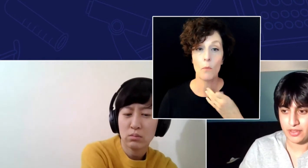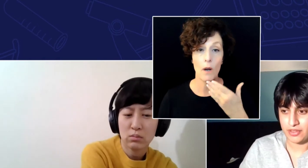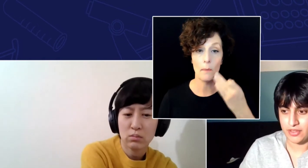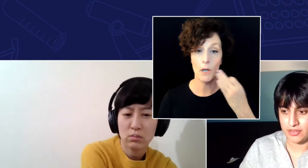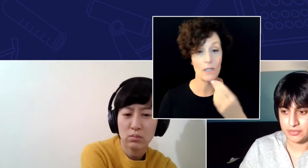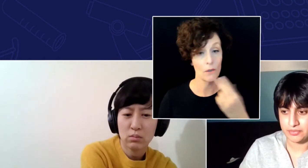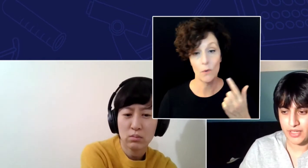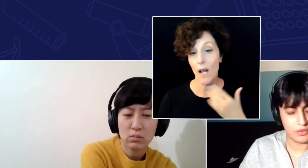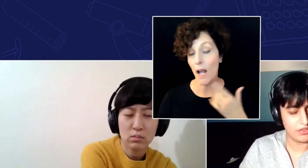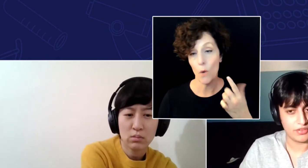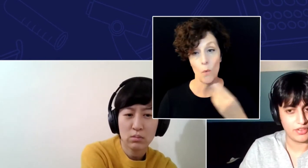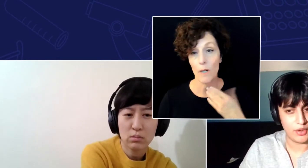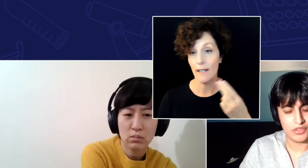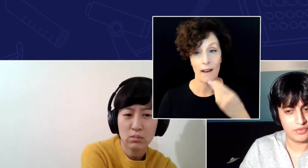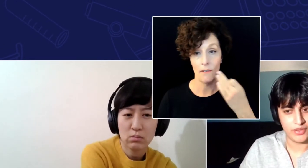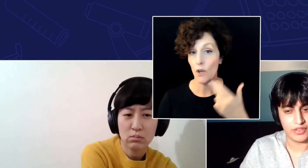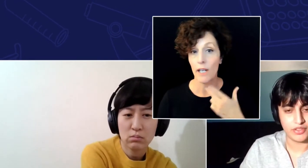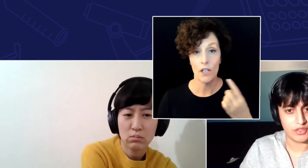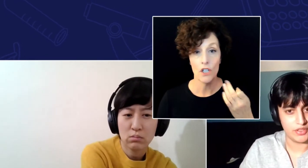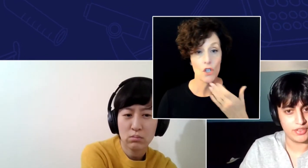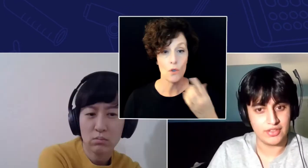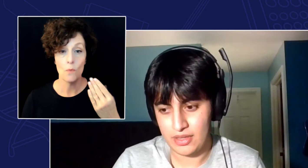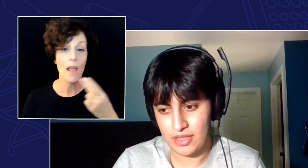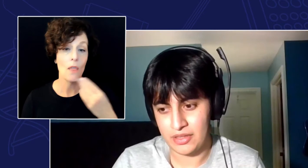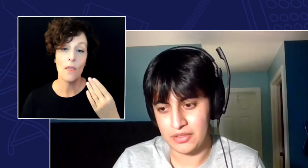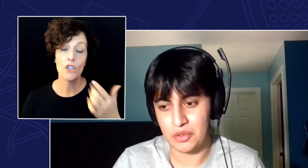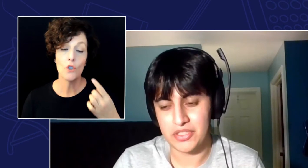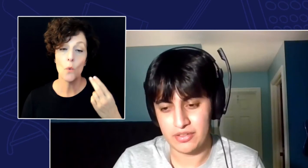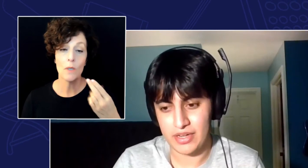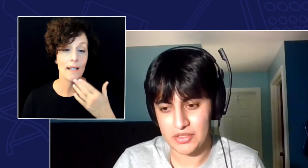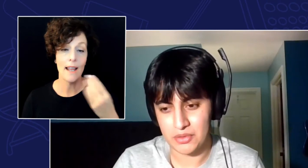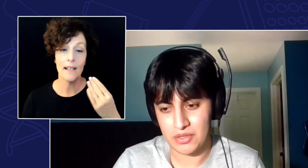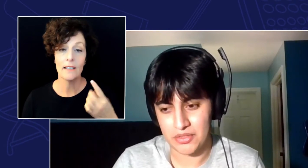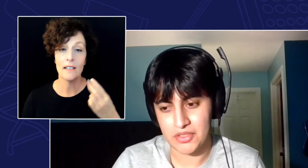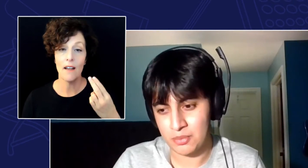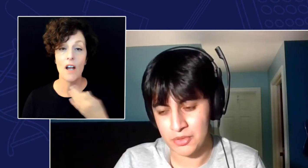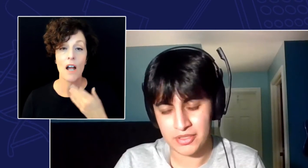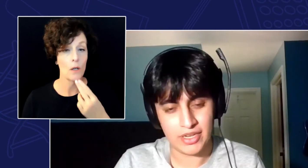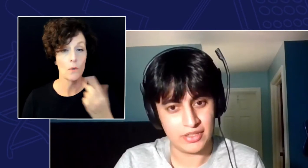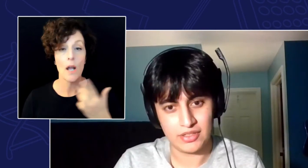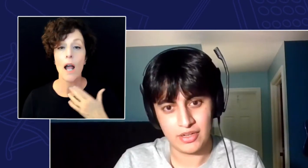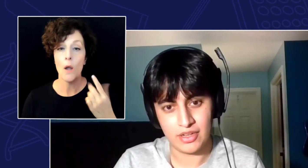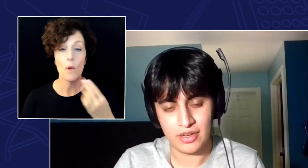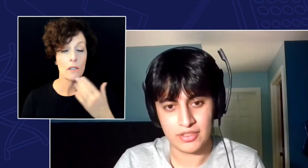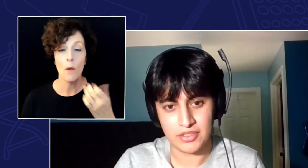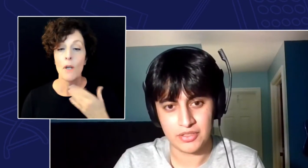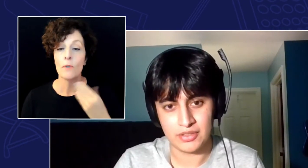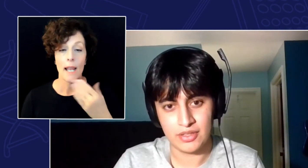I wasn't -- I wasn't a very good student. [ZAIN:] And then towards the end of high school, I was almost an A student